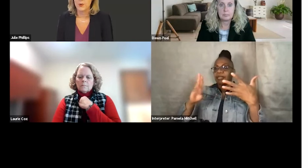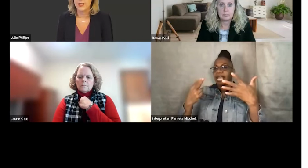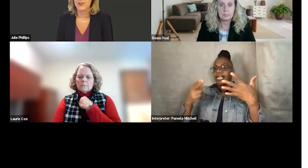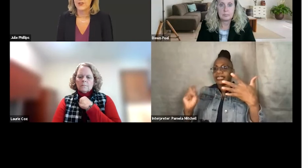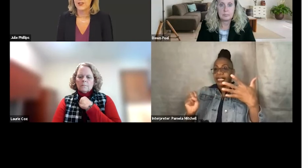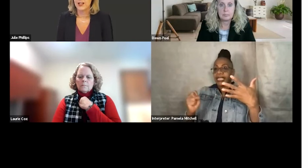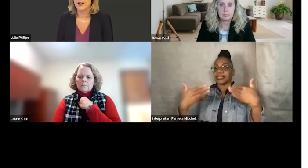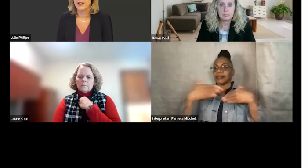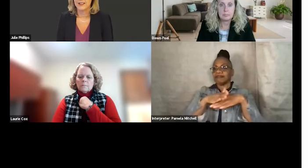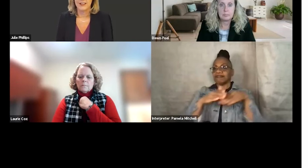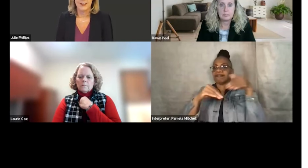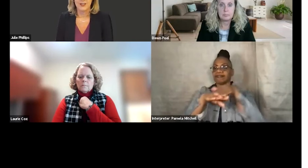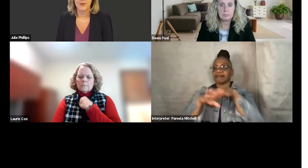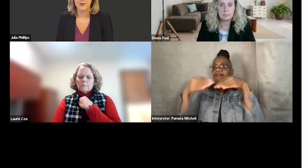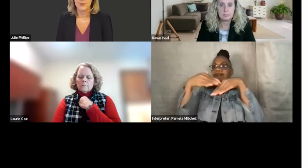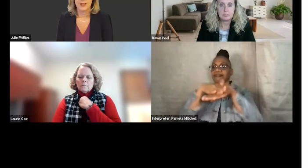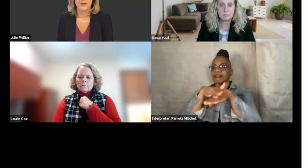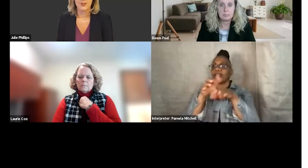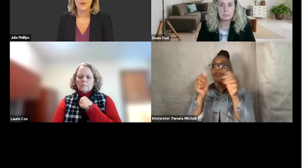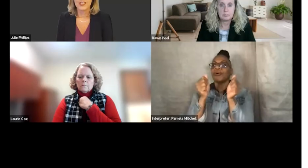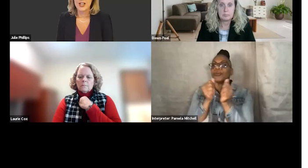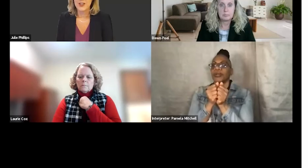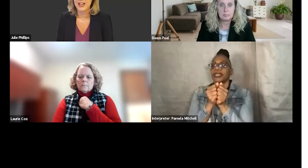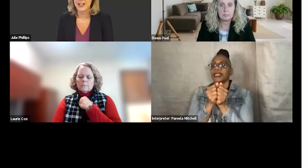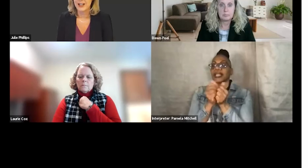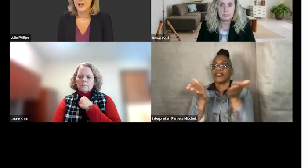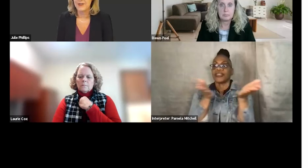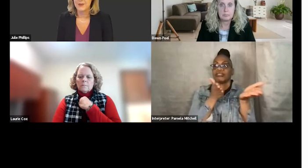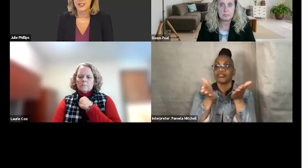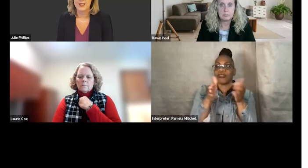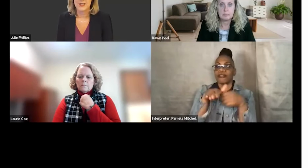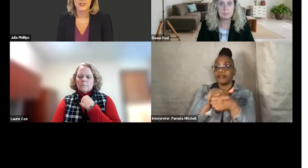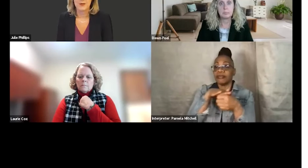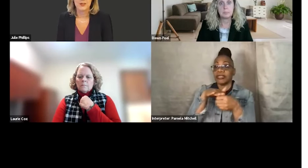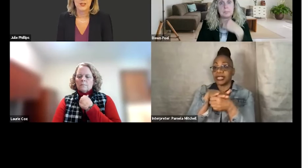with the service area of KC Police Department.